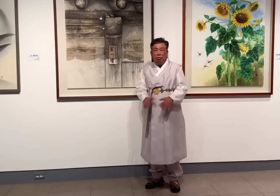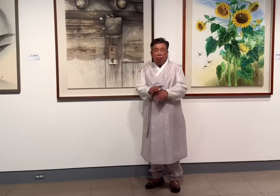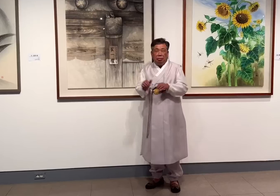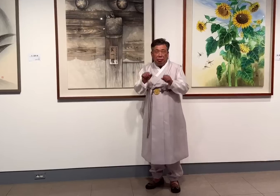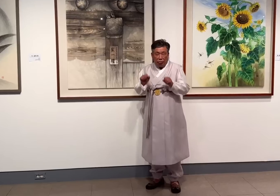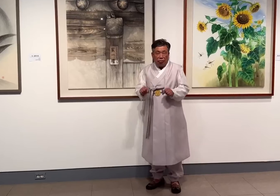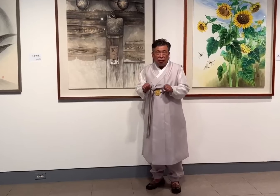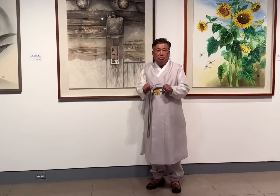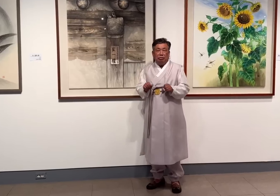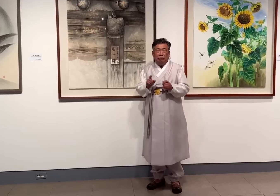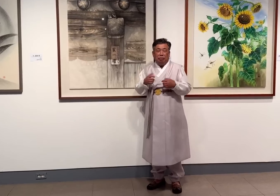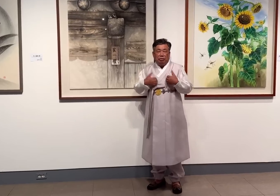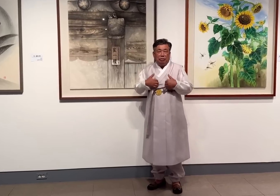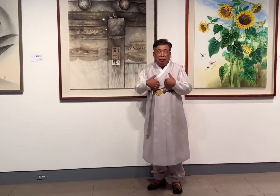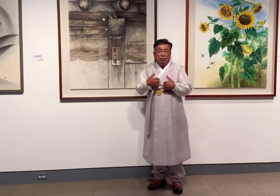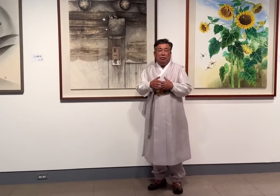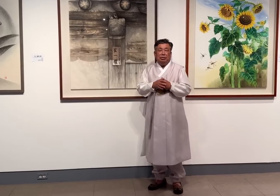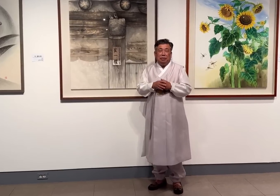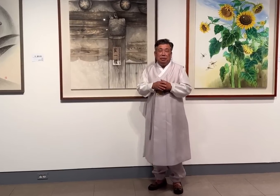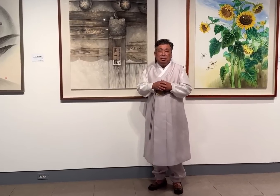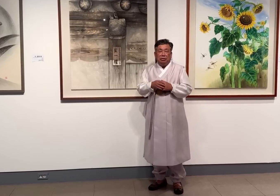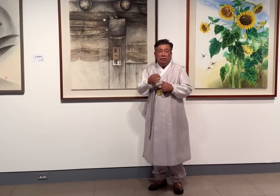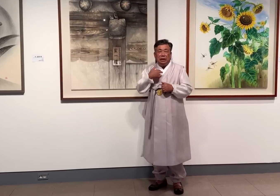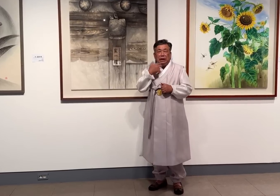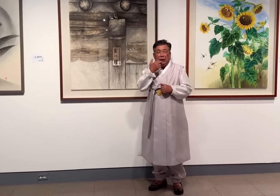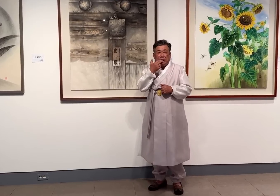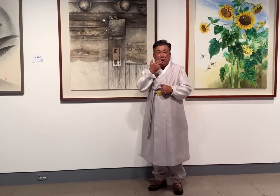hello. nice to meet you.